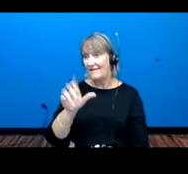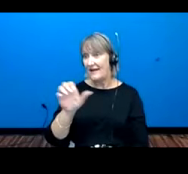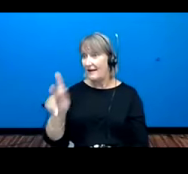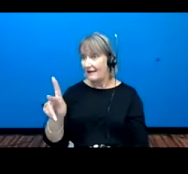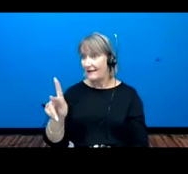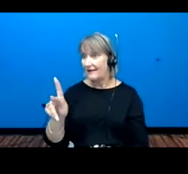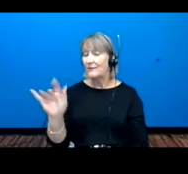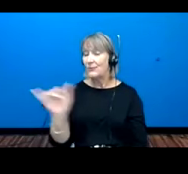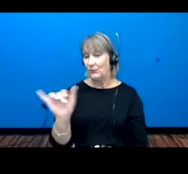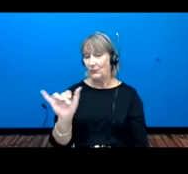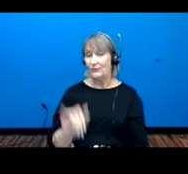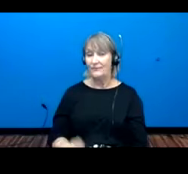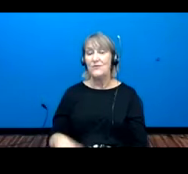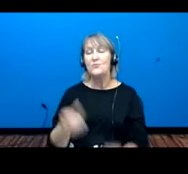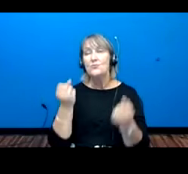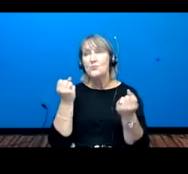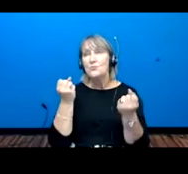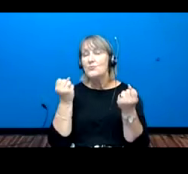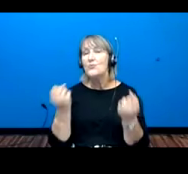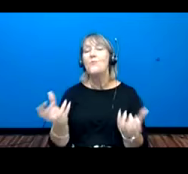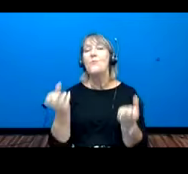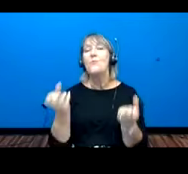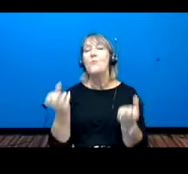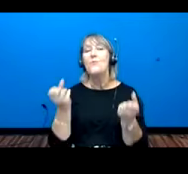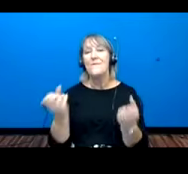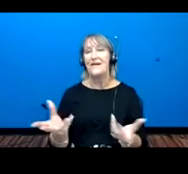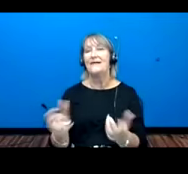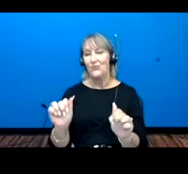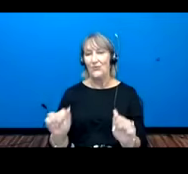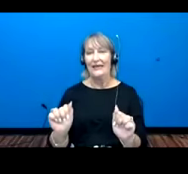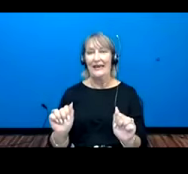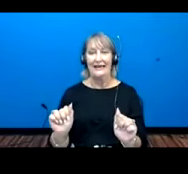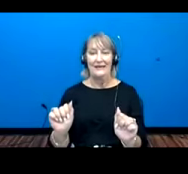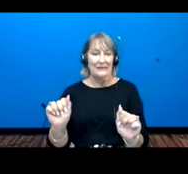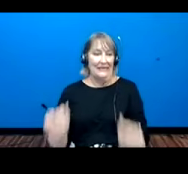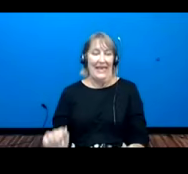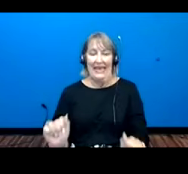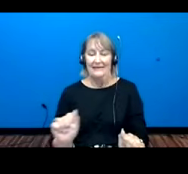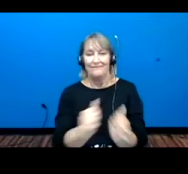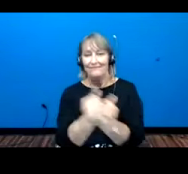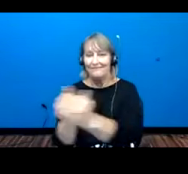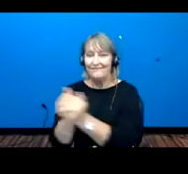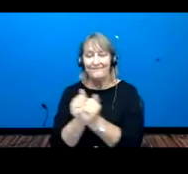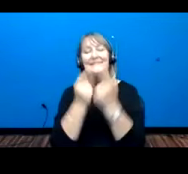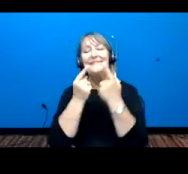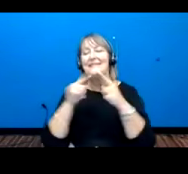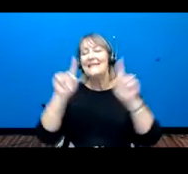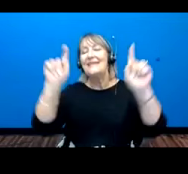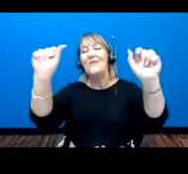There's just so much that we can do together. It really is about us working together